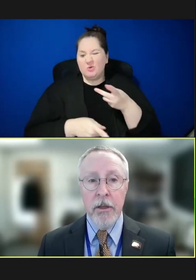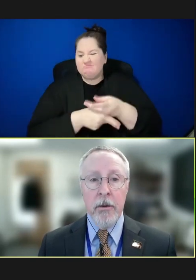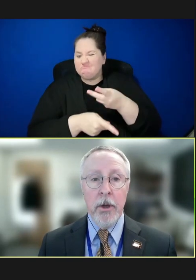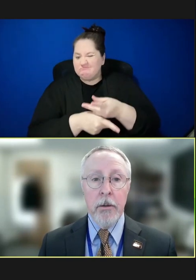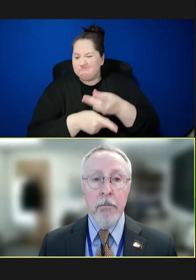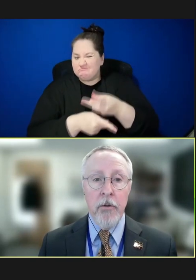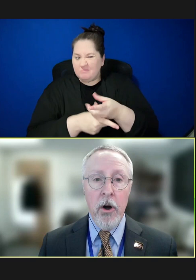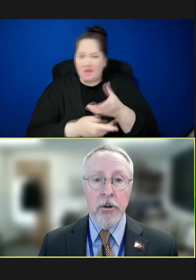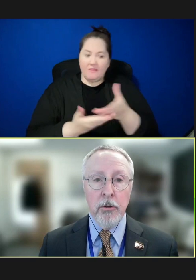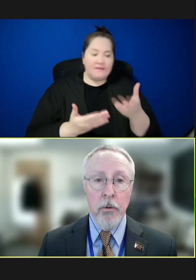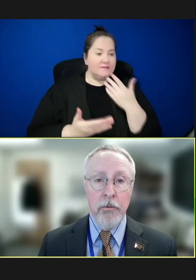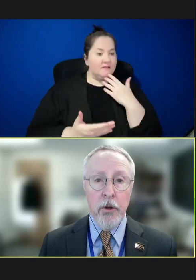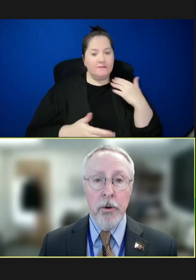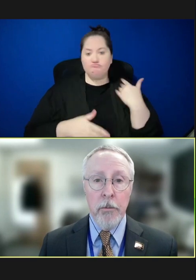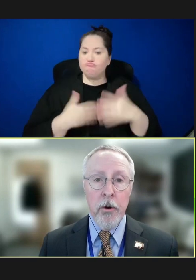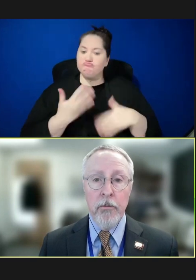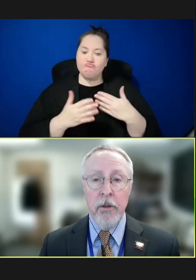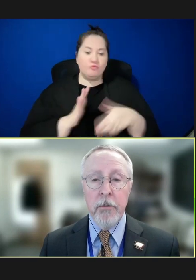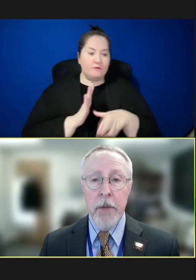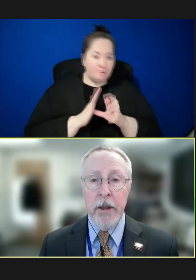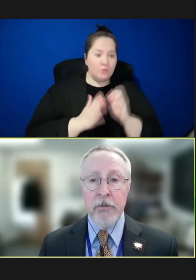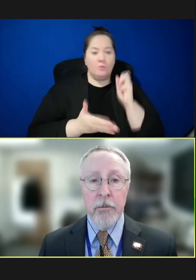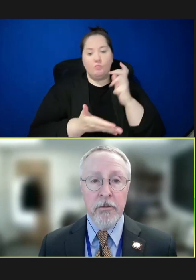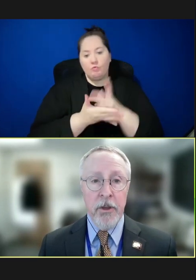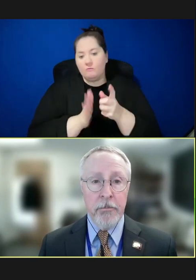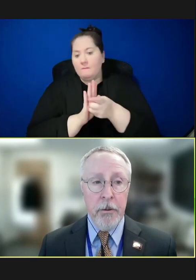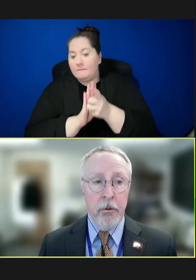and then we can move on to the review and approval of the minutes from the September